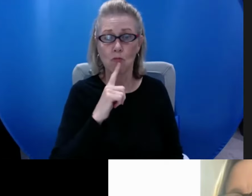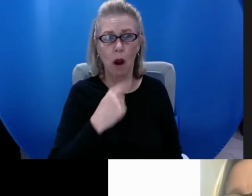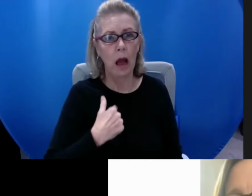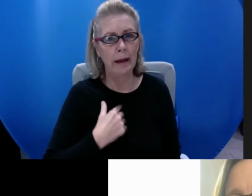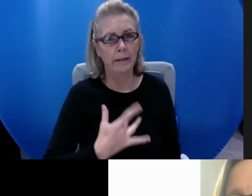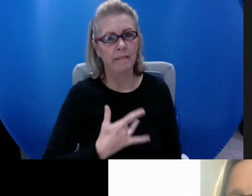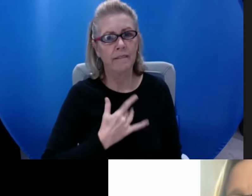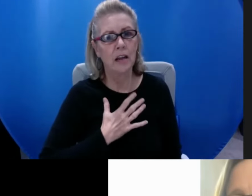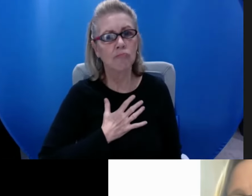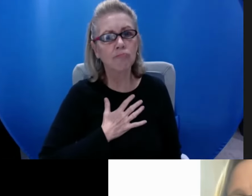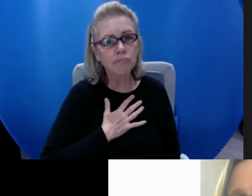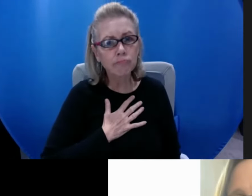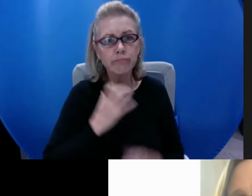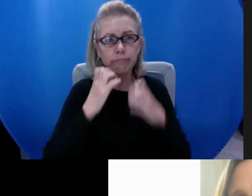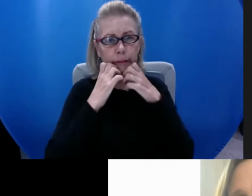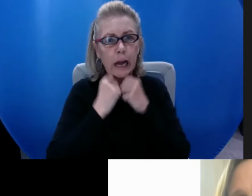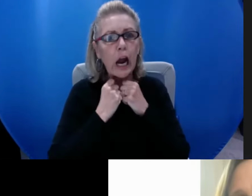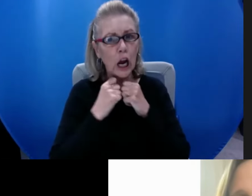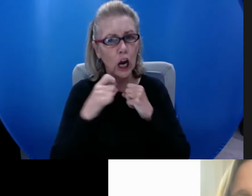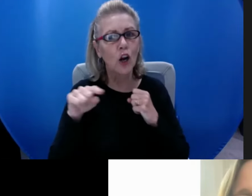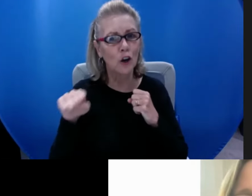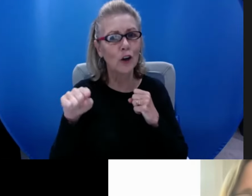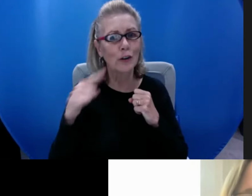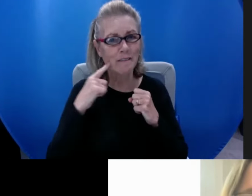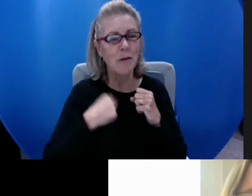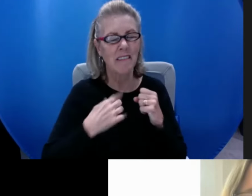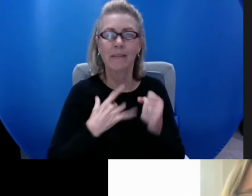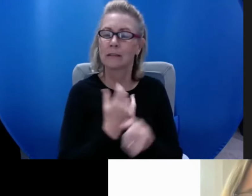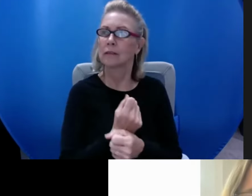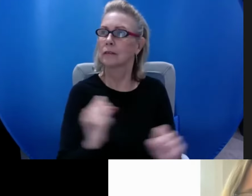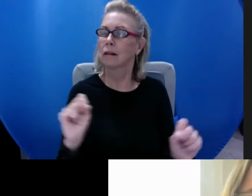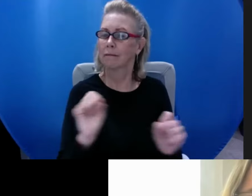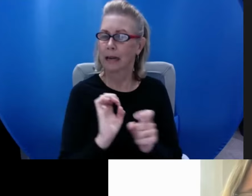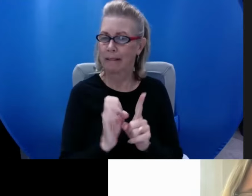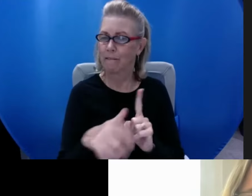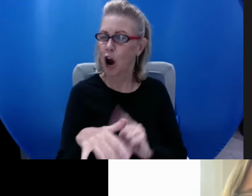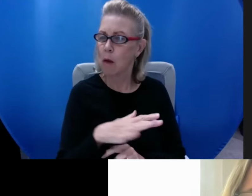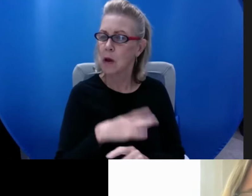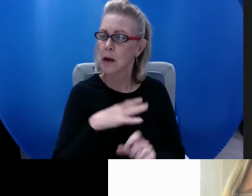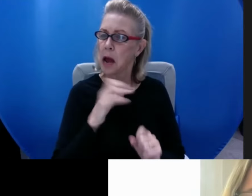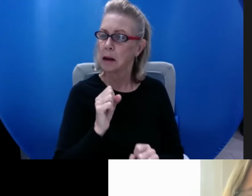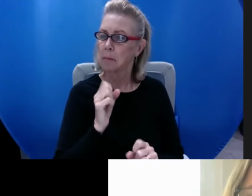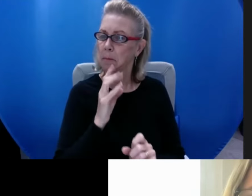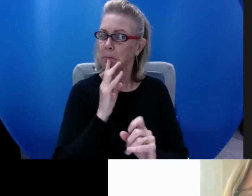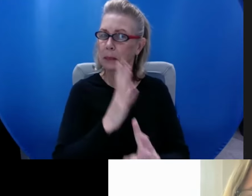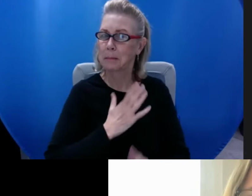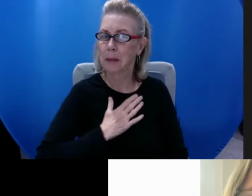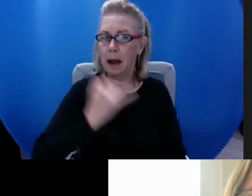actually feels like a safe environment to, where I can speak my ideas and that's really what I use